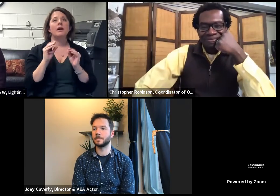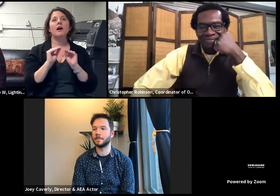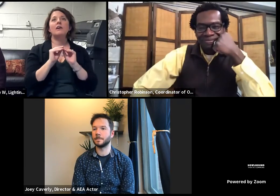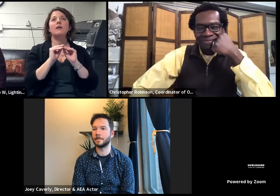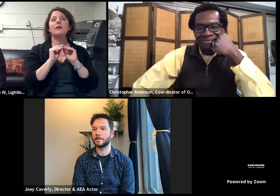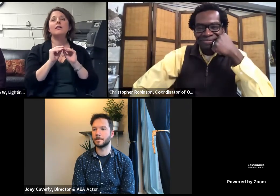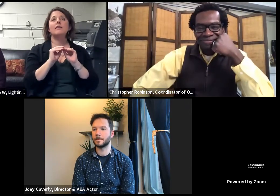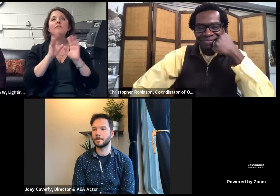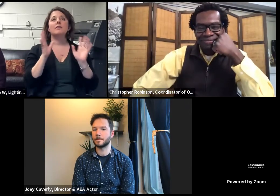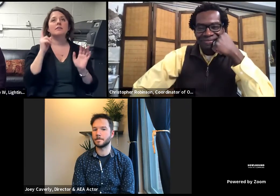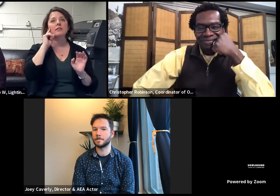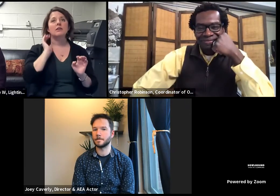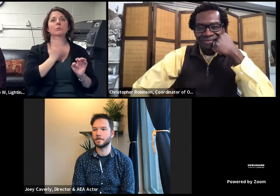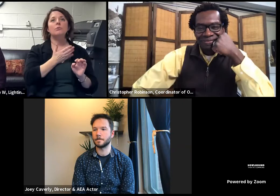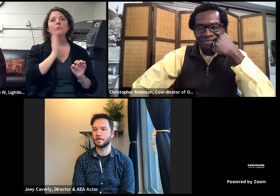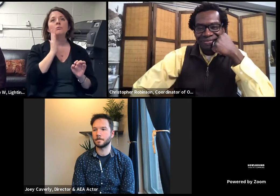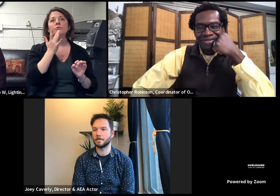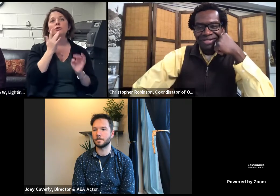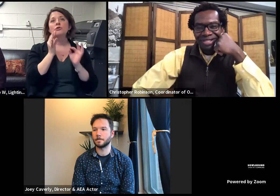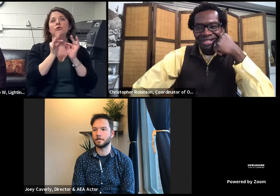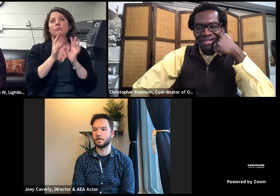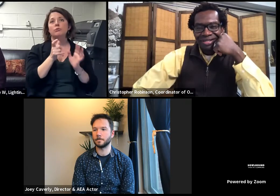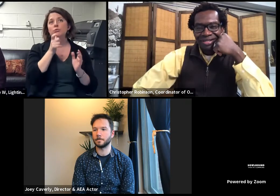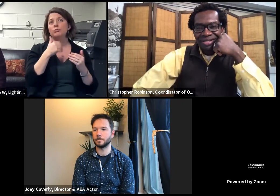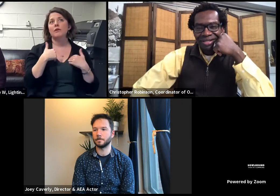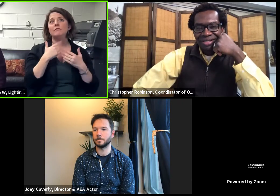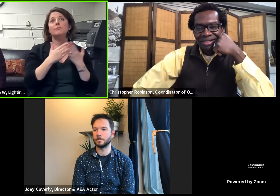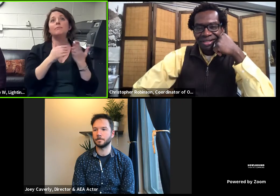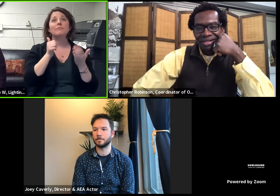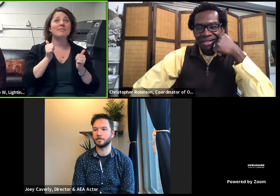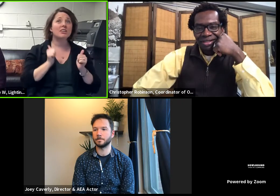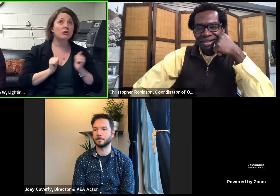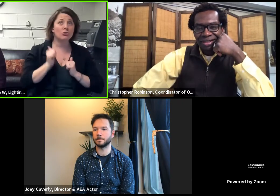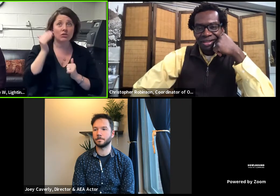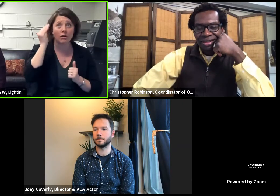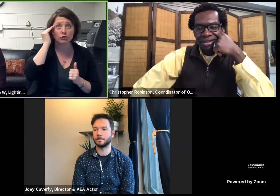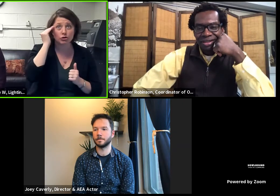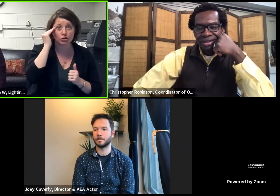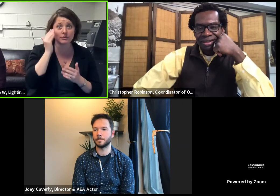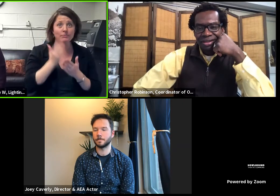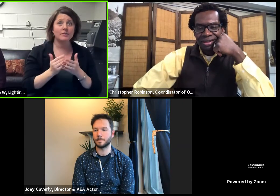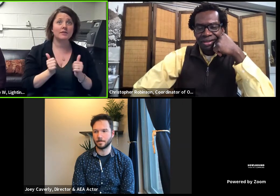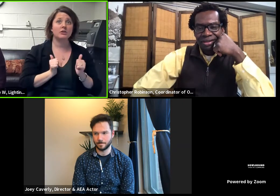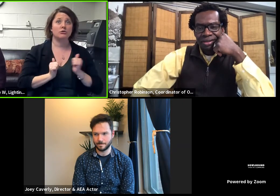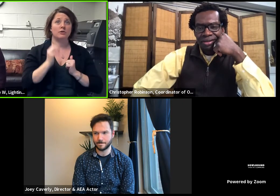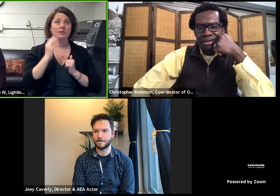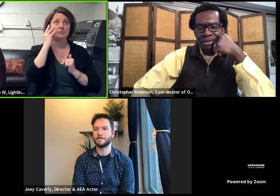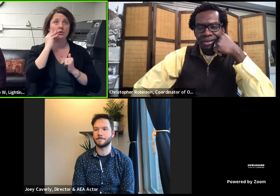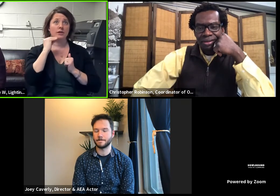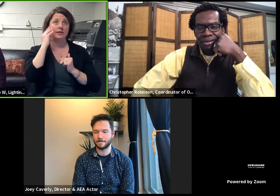or do they need to make sure they're checking with you? Obviously, we prefer to have an interpreter who has knowledge of the theater